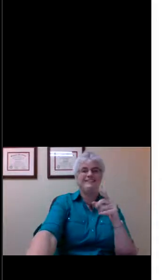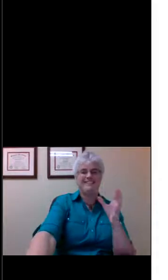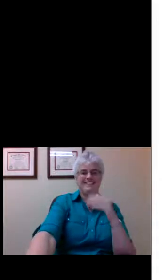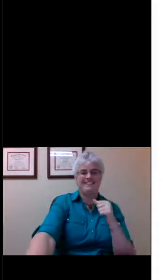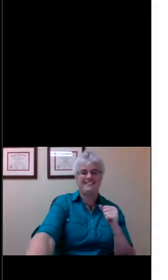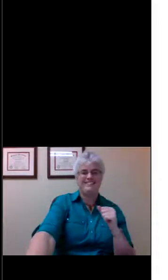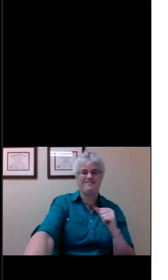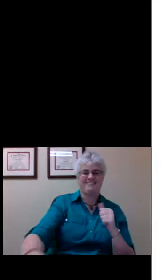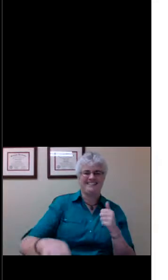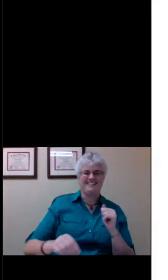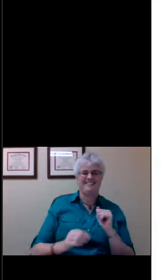Go ahead an advanced the slide.